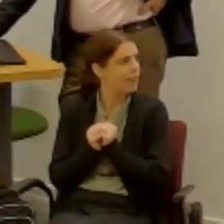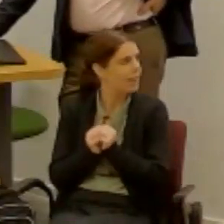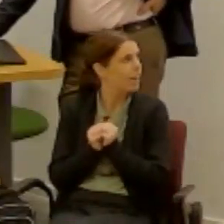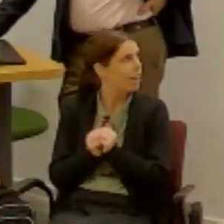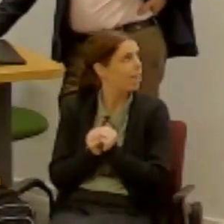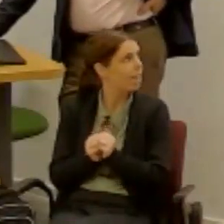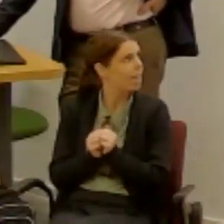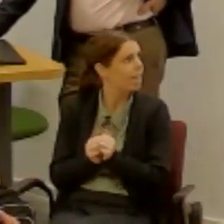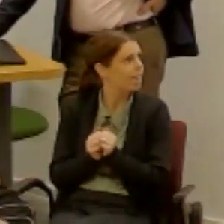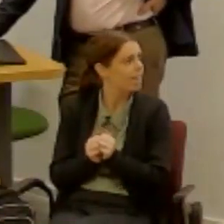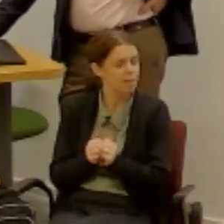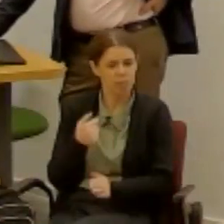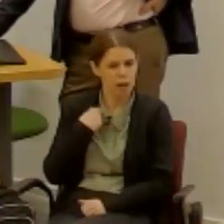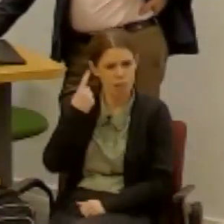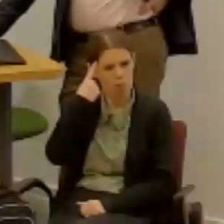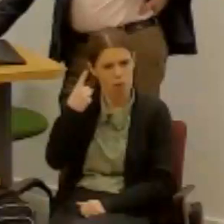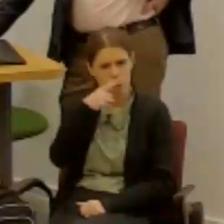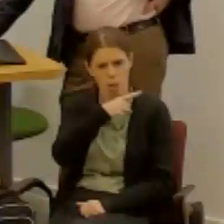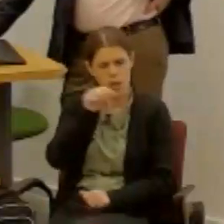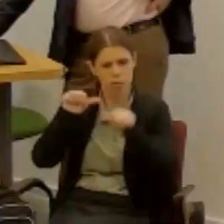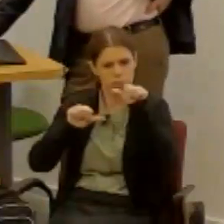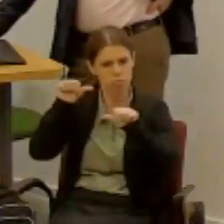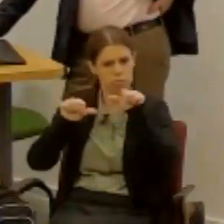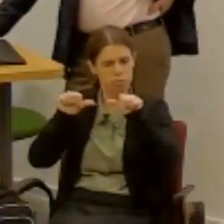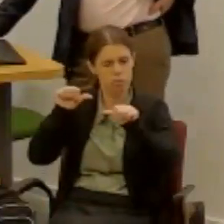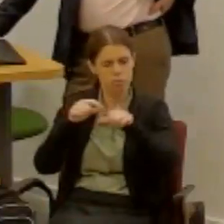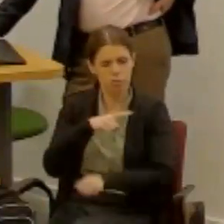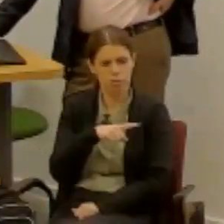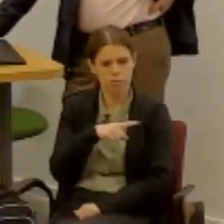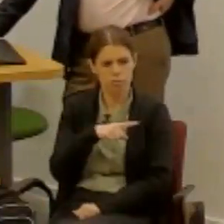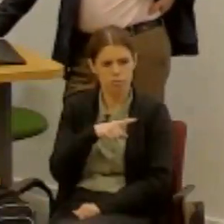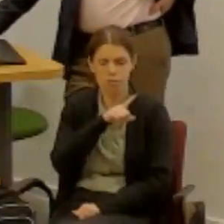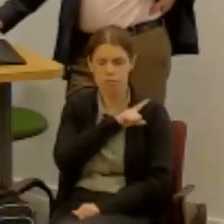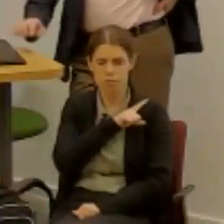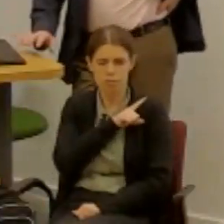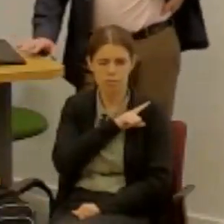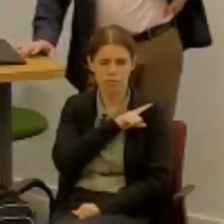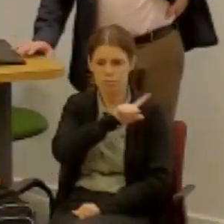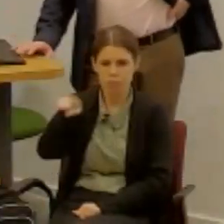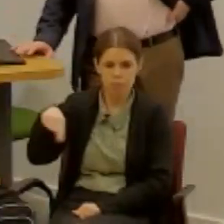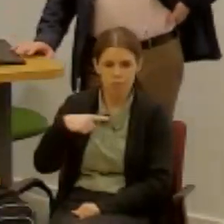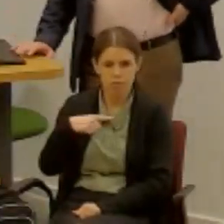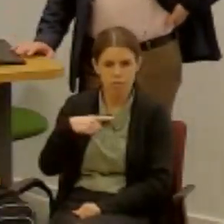not the result. I would have Predicted because in essence, I think we're all familiar with the story.